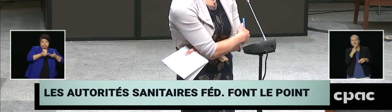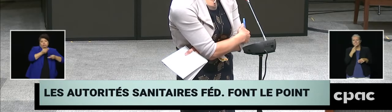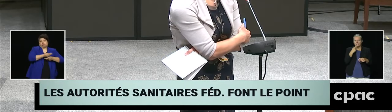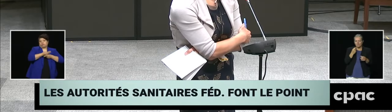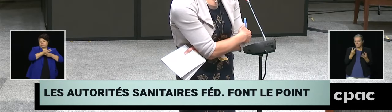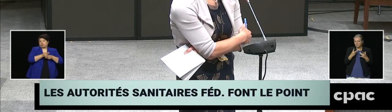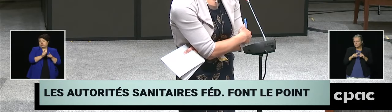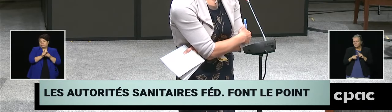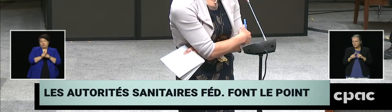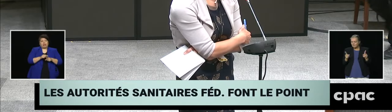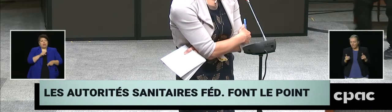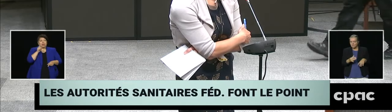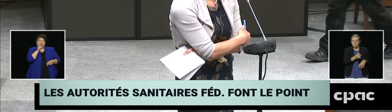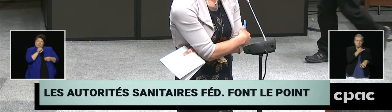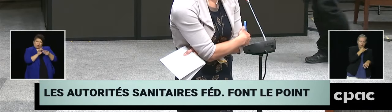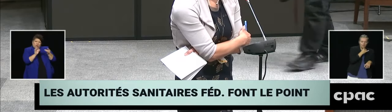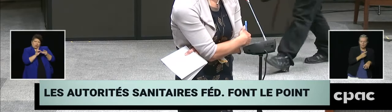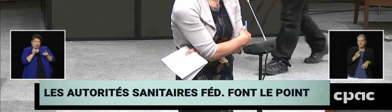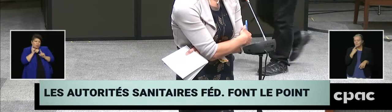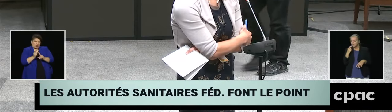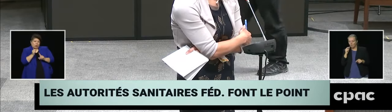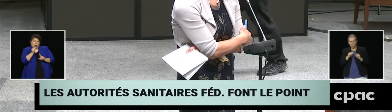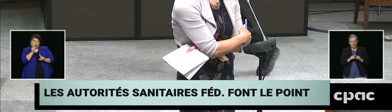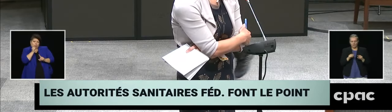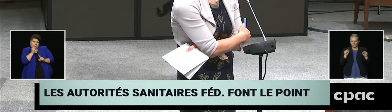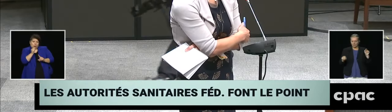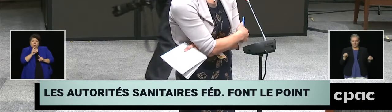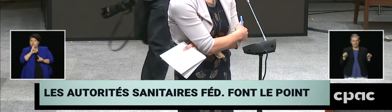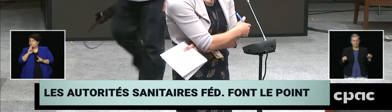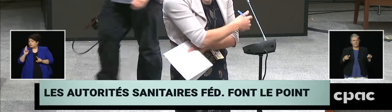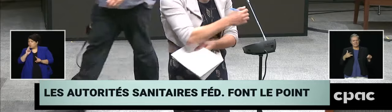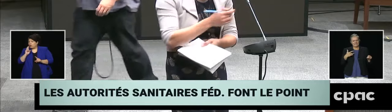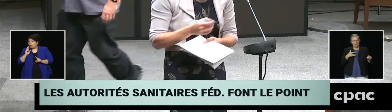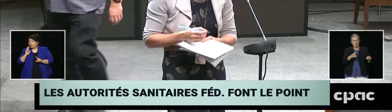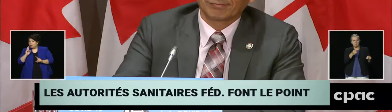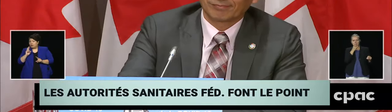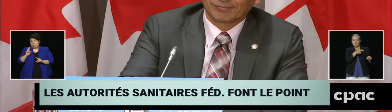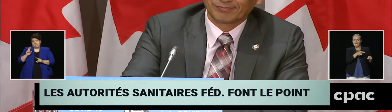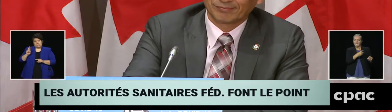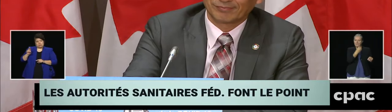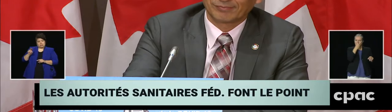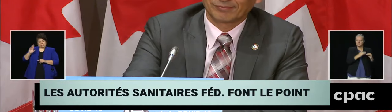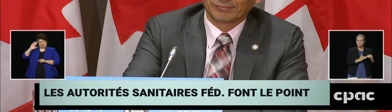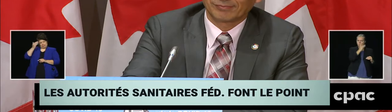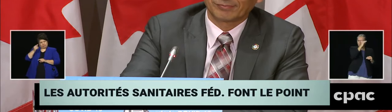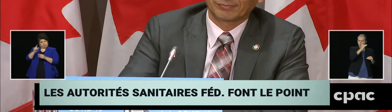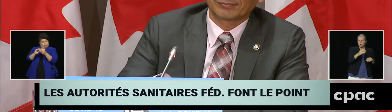(Question by Media): YOU REFER TO BARS AND RESTAURANTS AS THOUGH YOU ARE NOT MAKING A DISTINCTION, DRAWING A